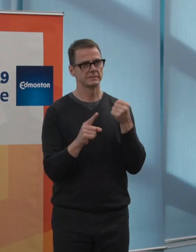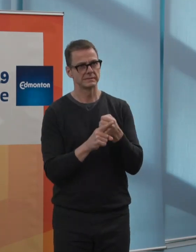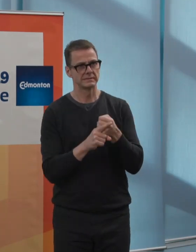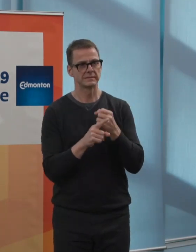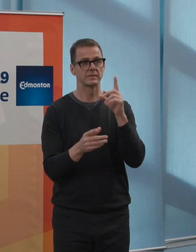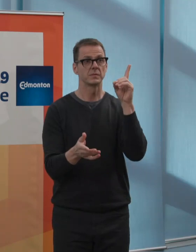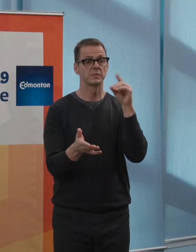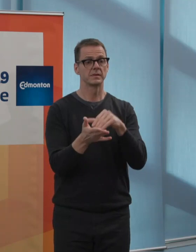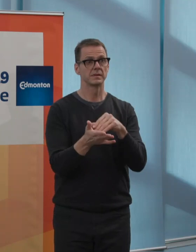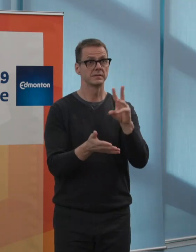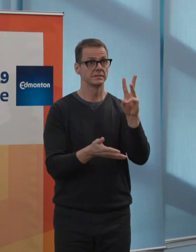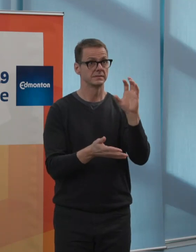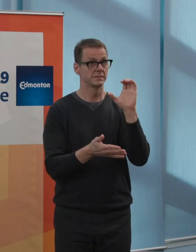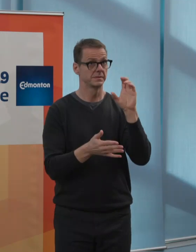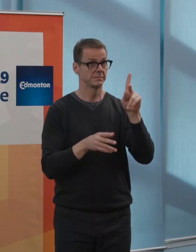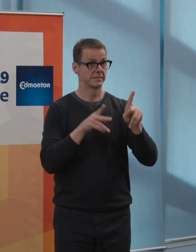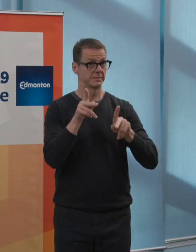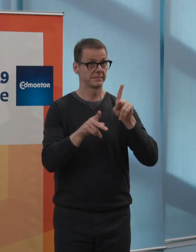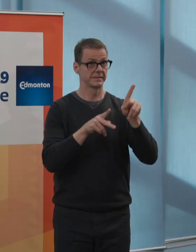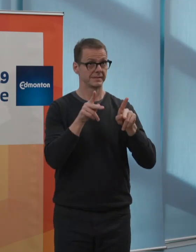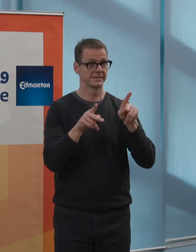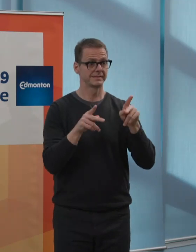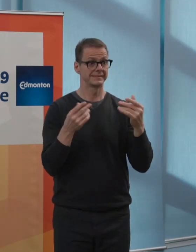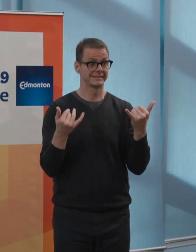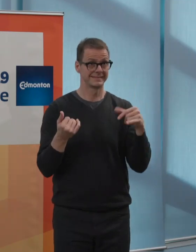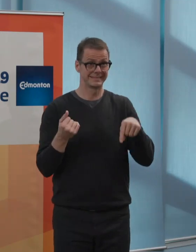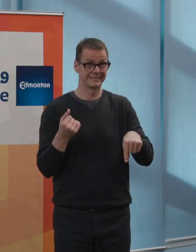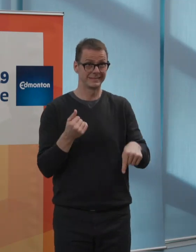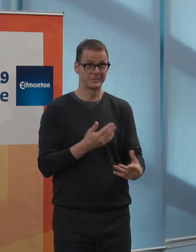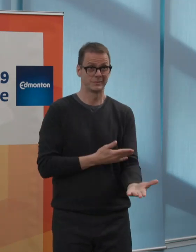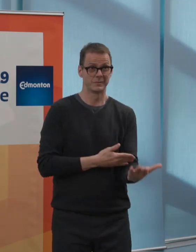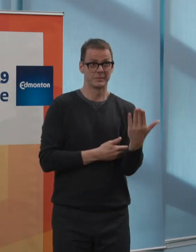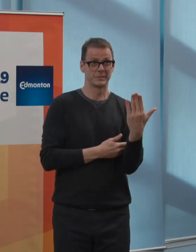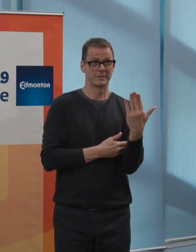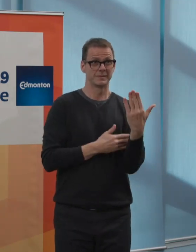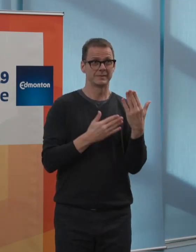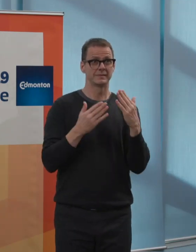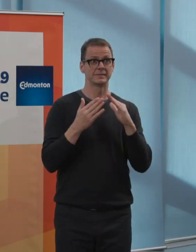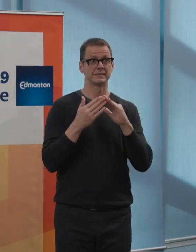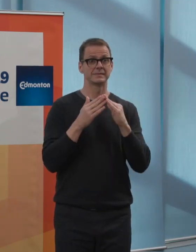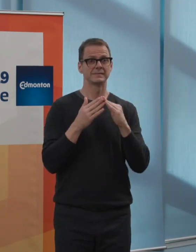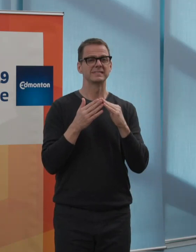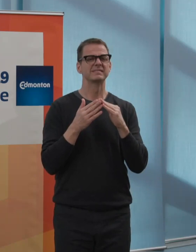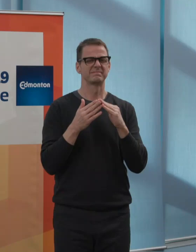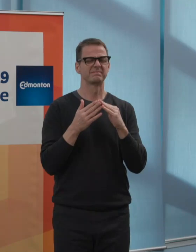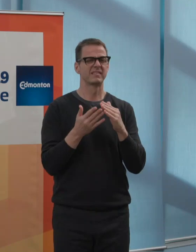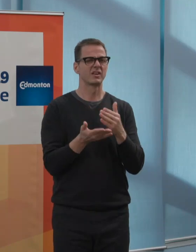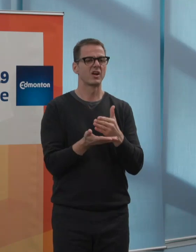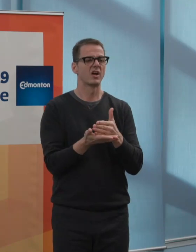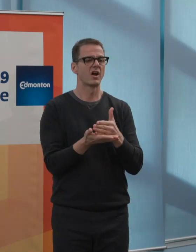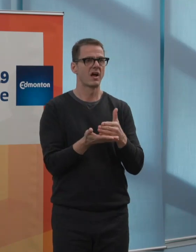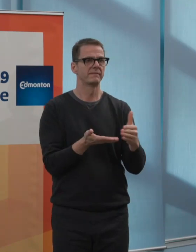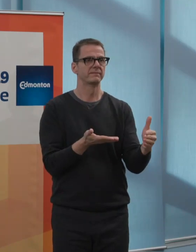to staff who ordinarily work in recreation centers in public spaces